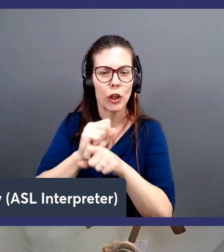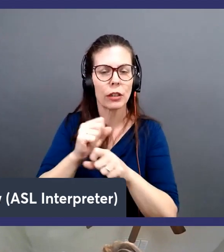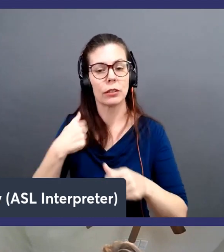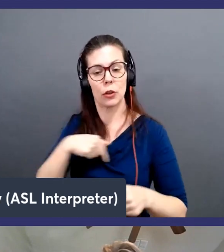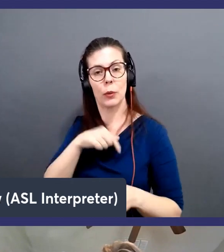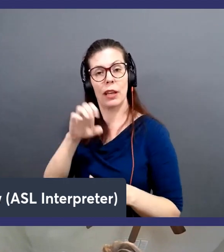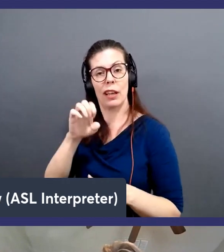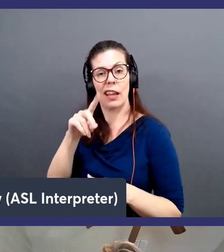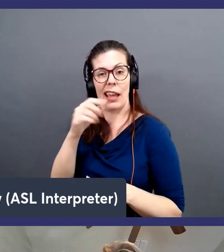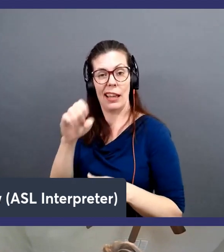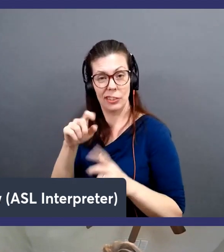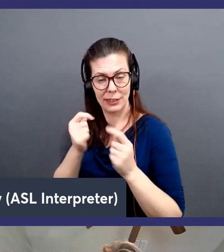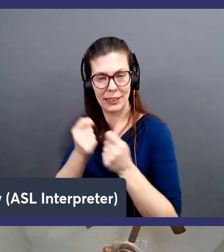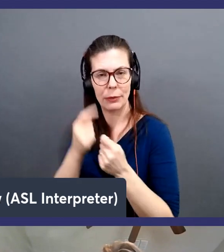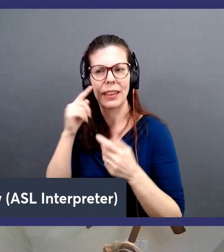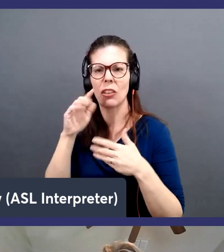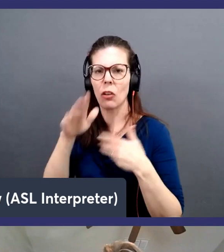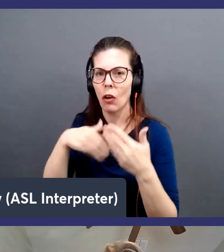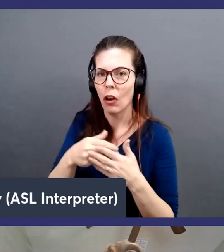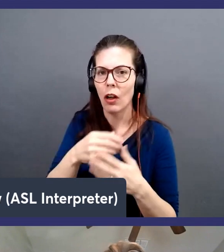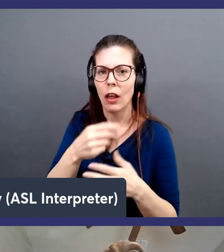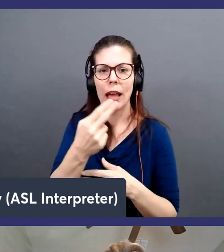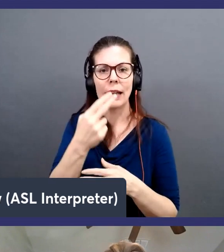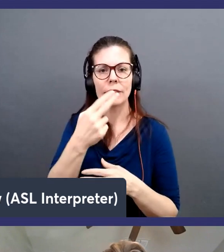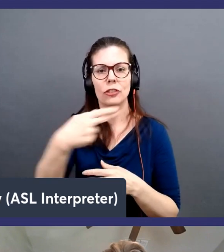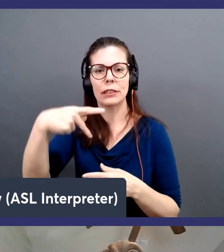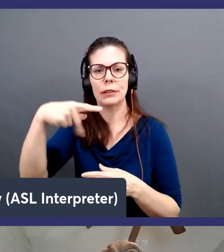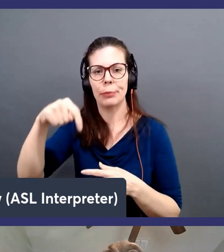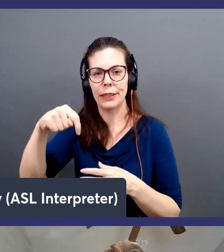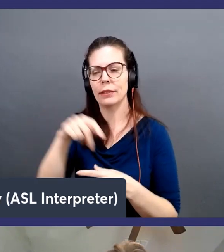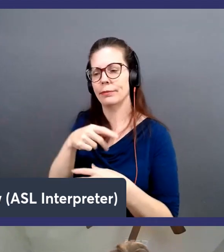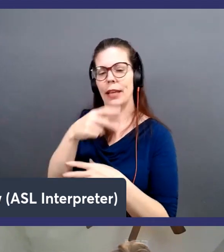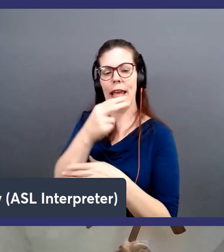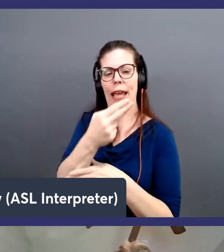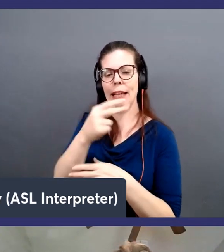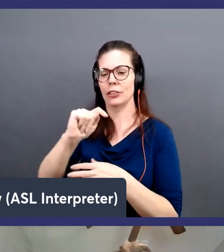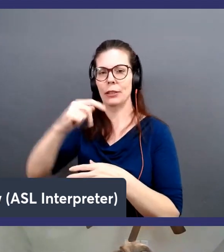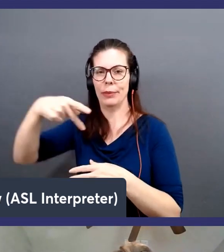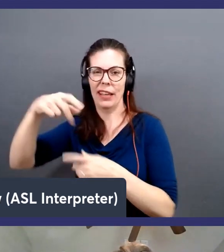of HTTP or HTTPS traffic that leaves AWS should be going through CloudFront.